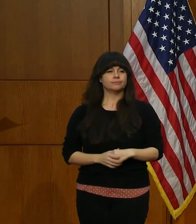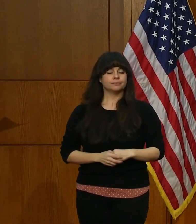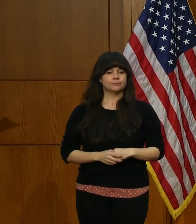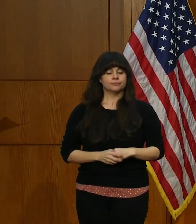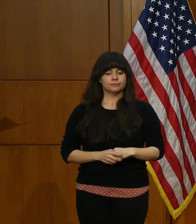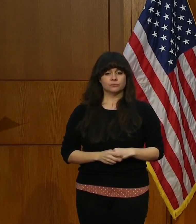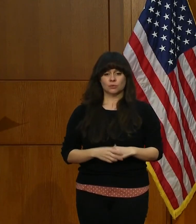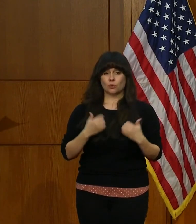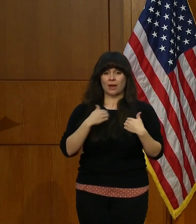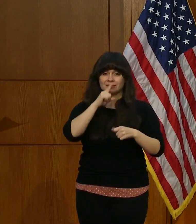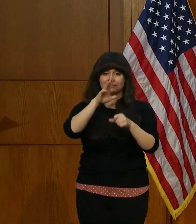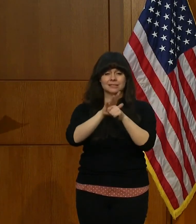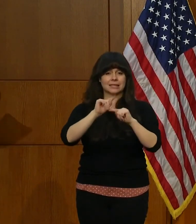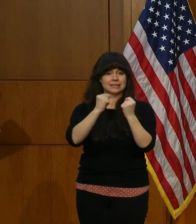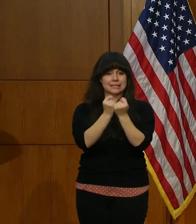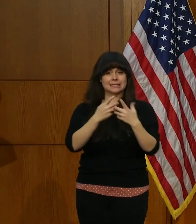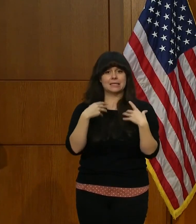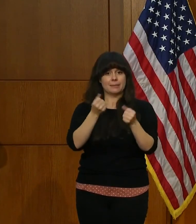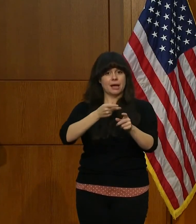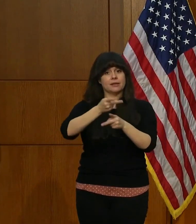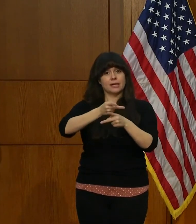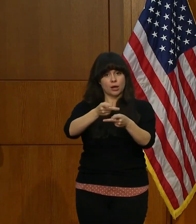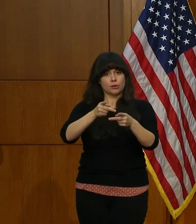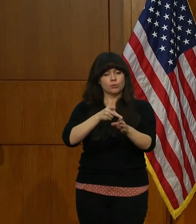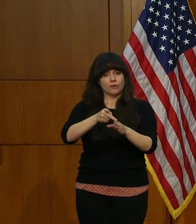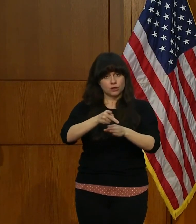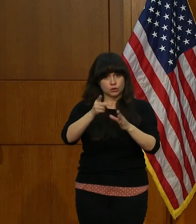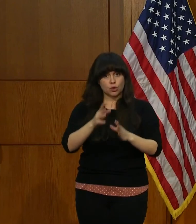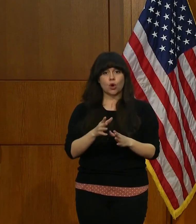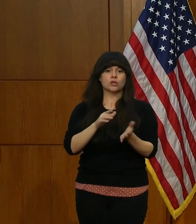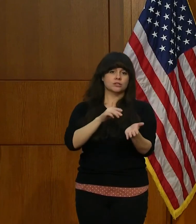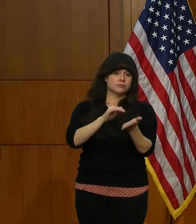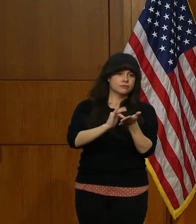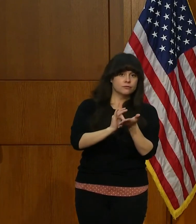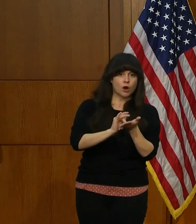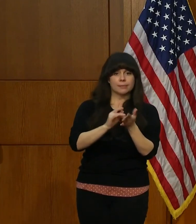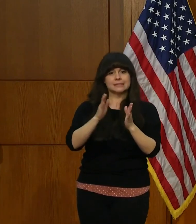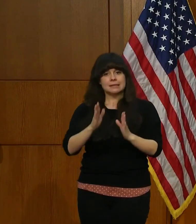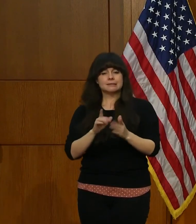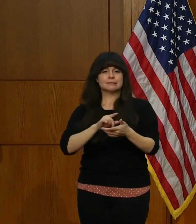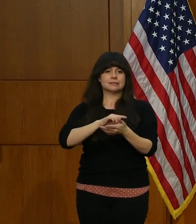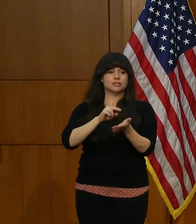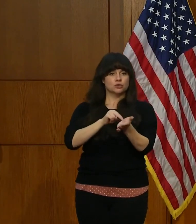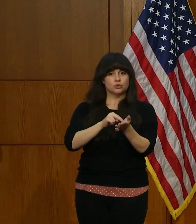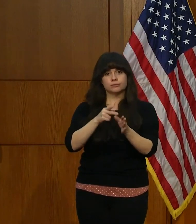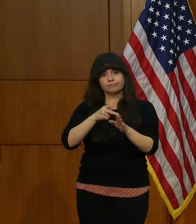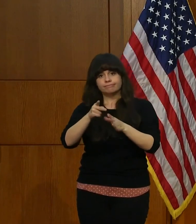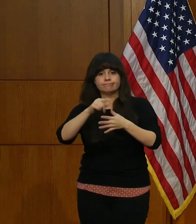THIS ENDEAVOR. WE'VE GOT A DEDICATED TEAM OF HEALTH CARE PROFESSIONALS, PHARMACISTS,